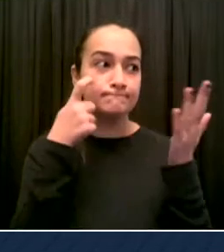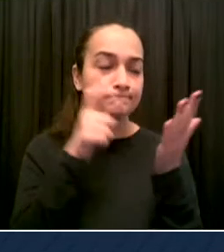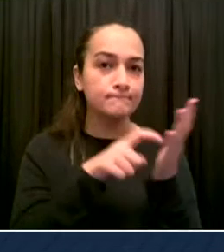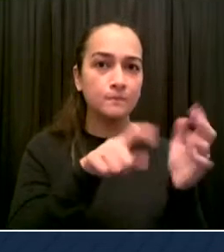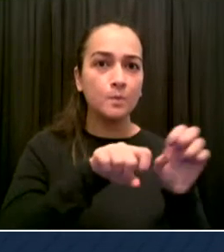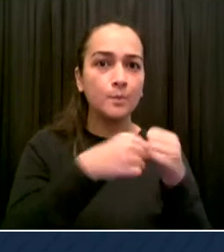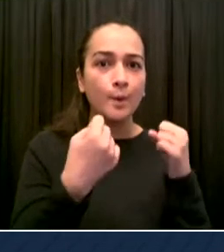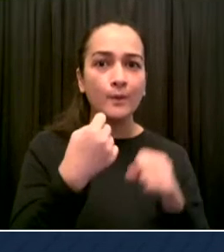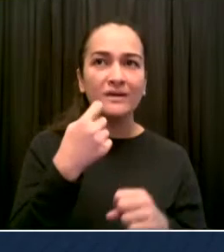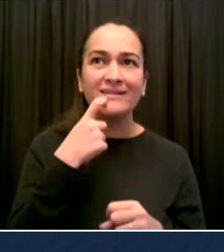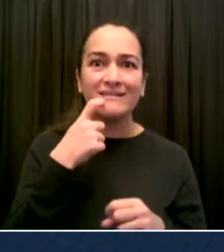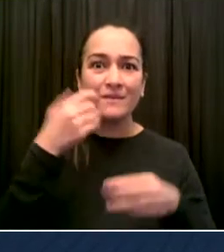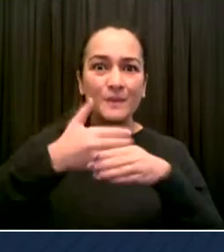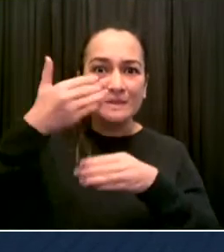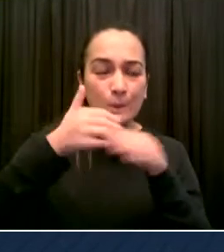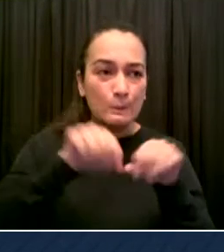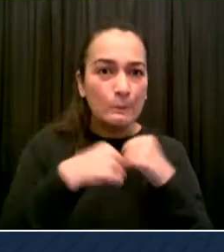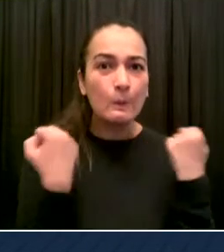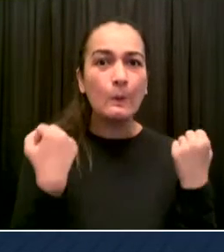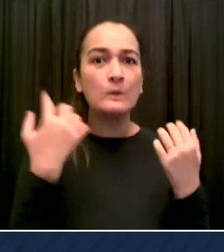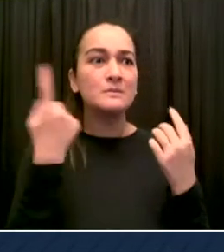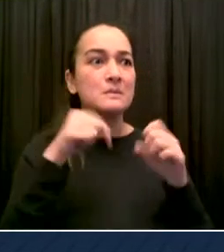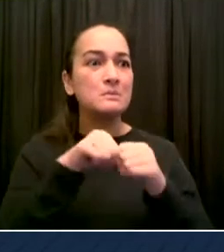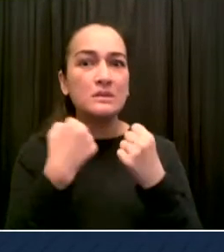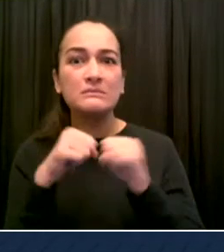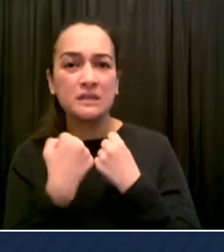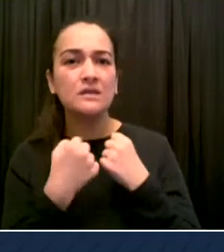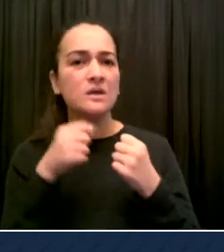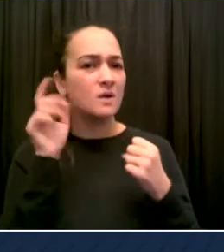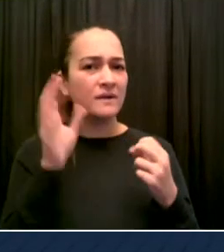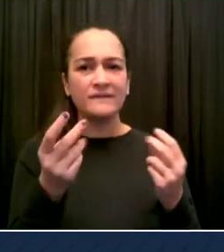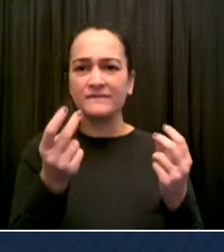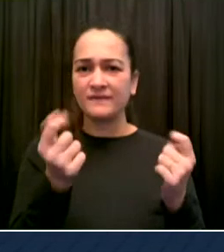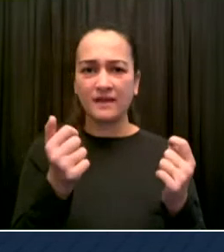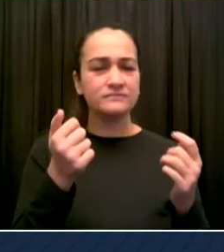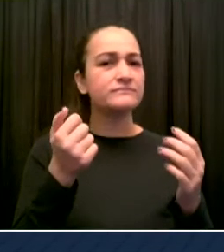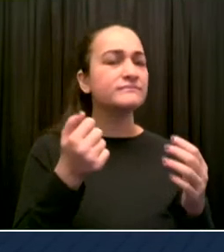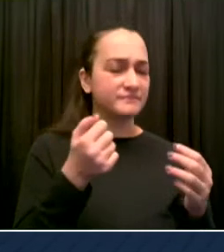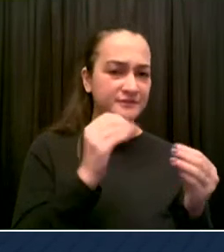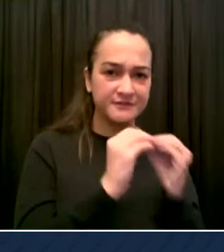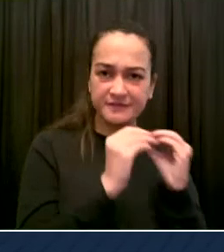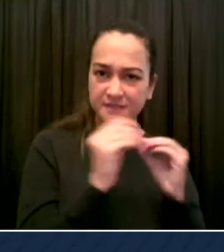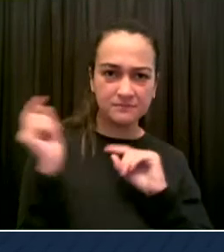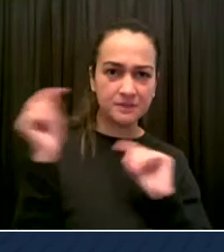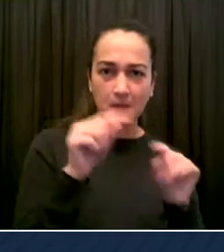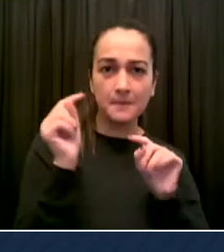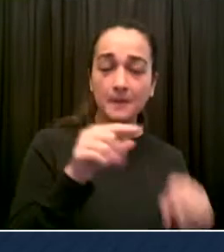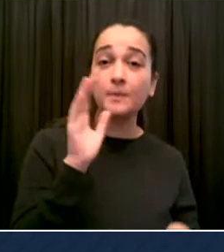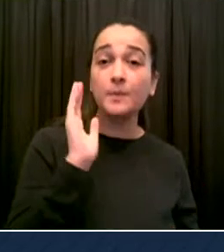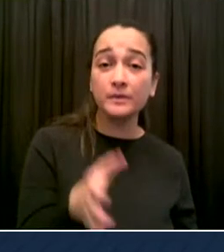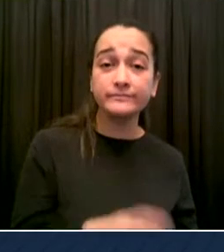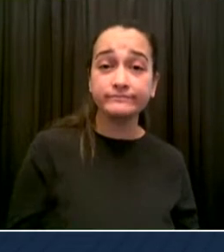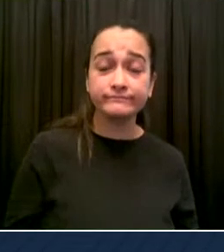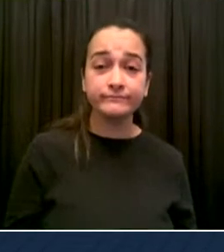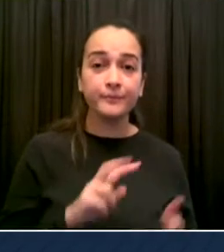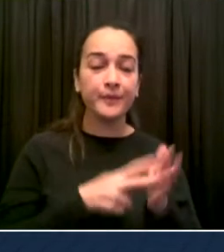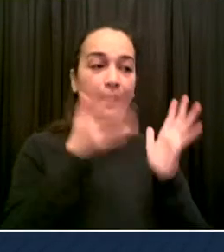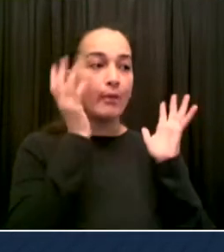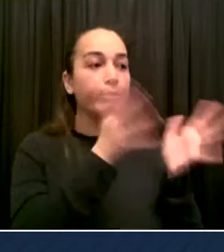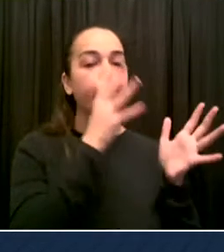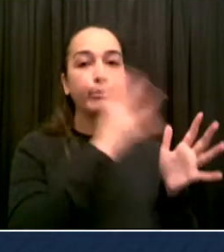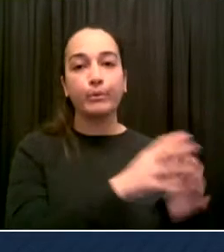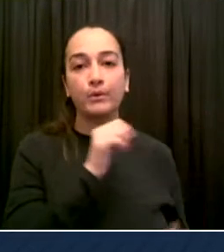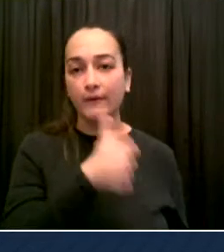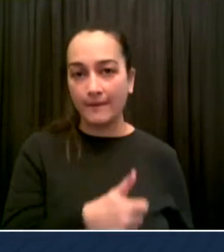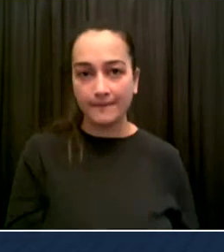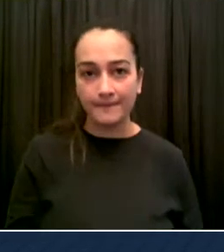FASTER WITH EMERGENCY